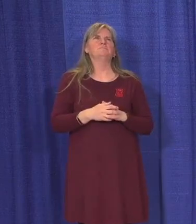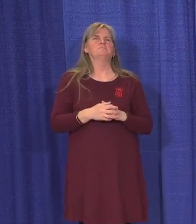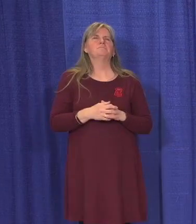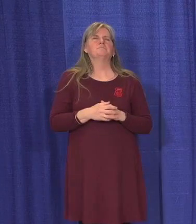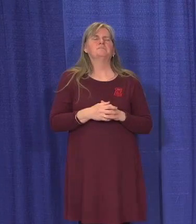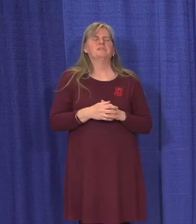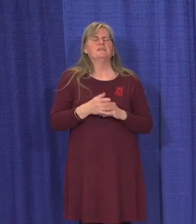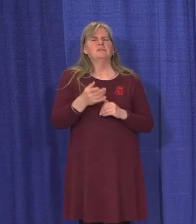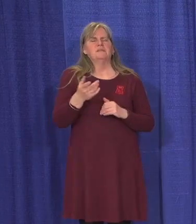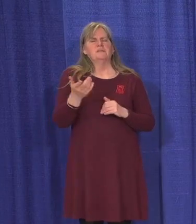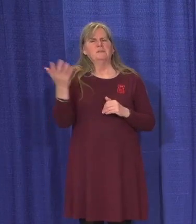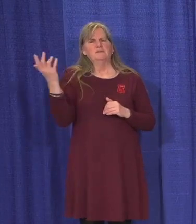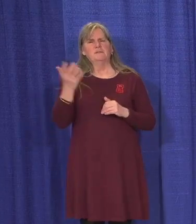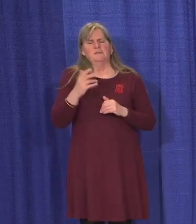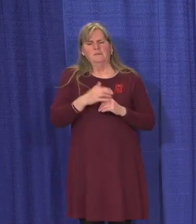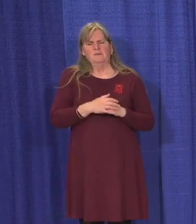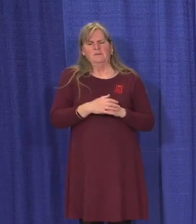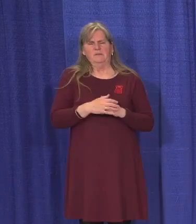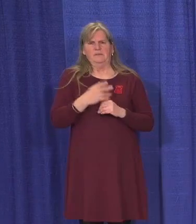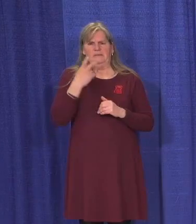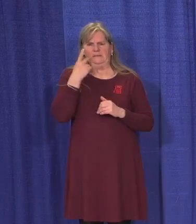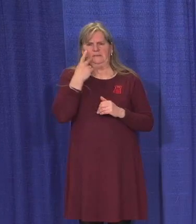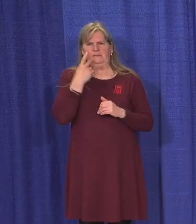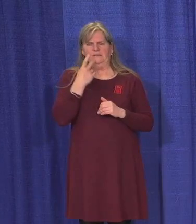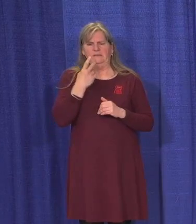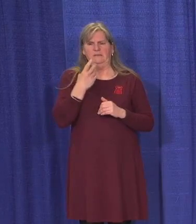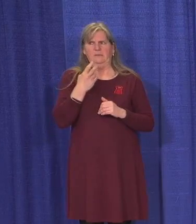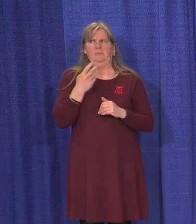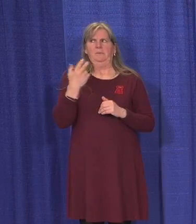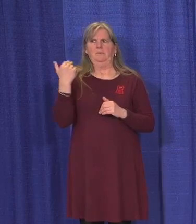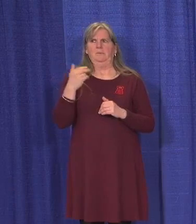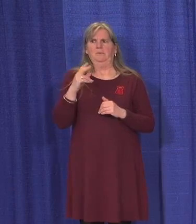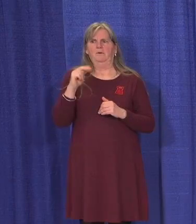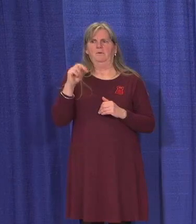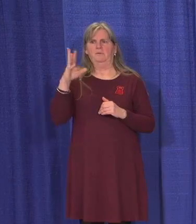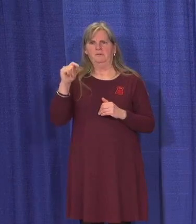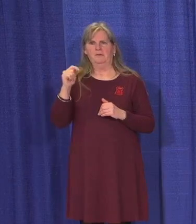fully vaccinated must isolate for the 14 day period until the